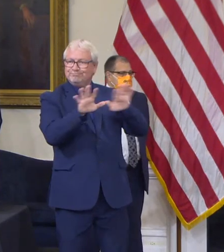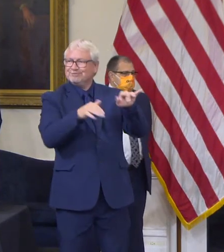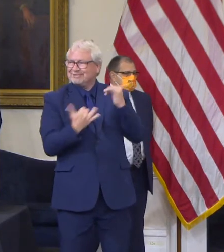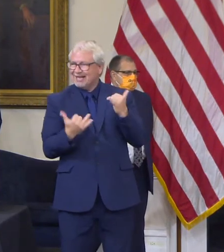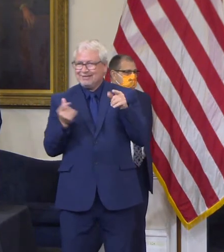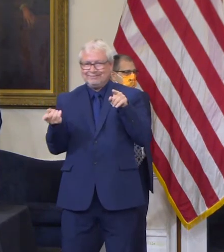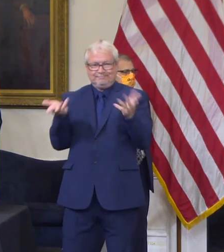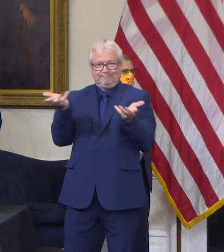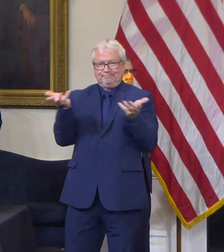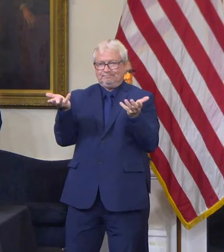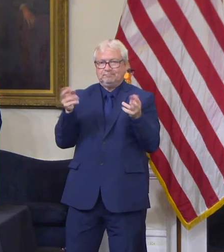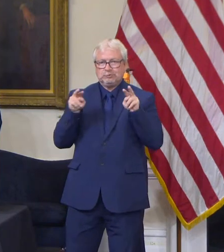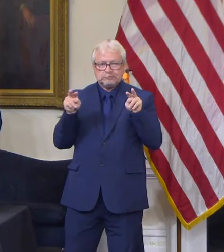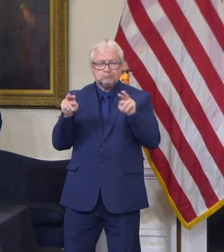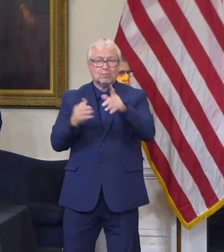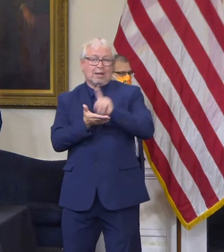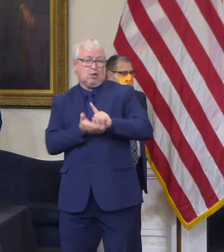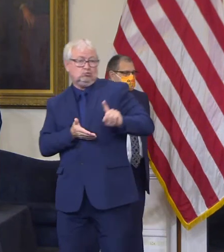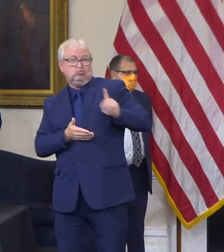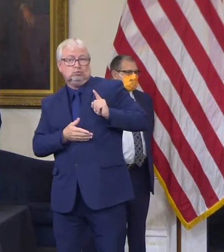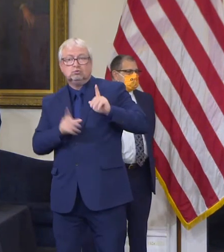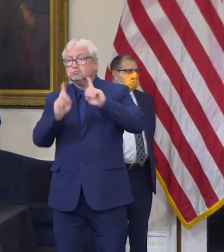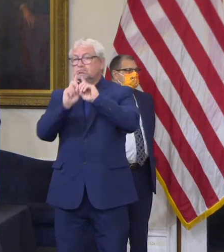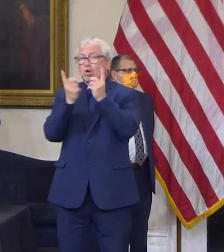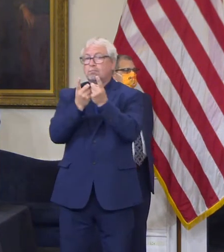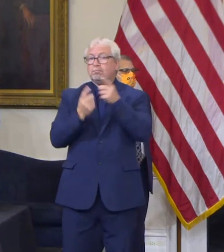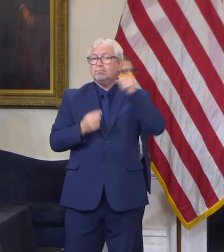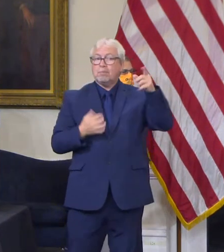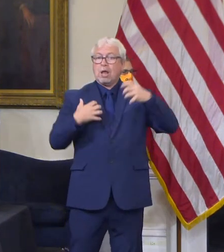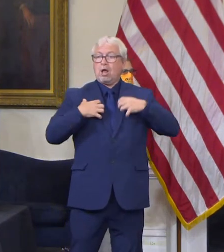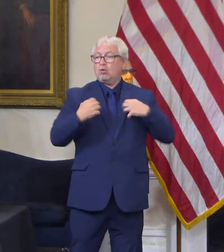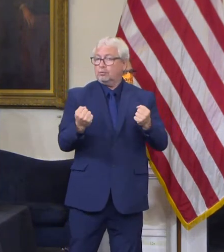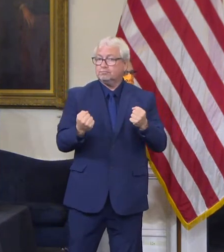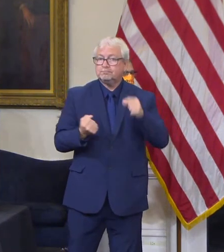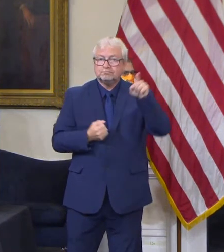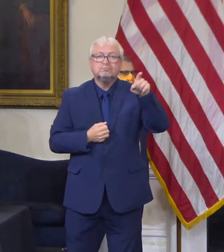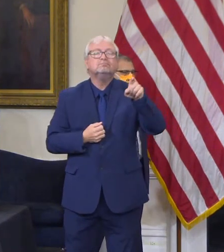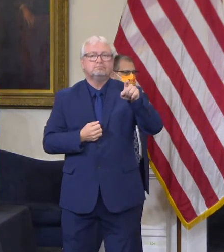Last week the Maryland Department of Health issued a notice allowing registered nurses or licensed